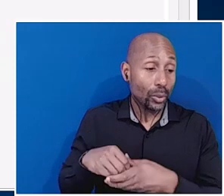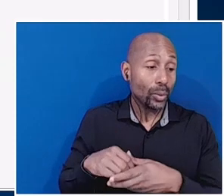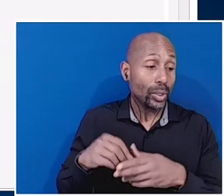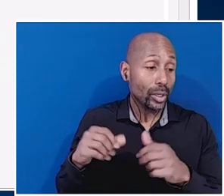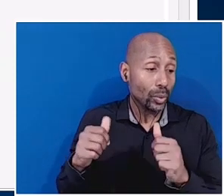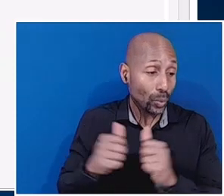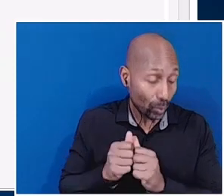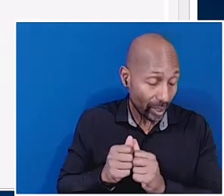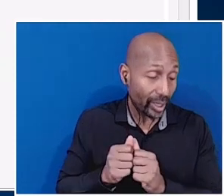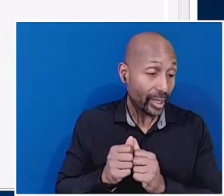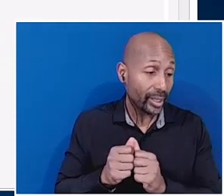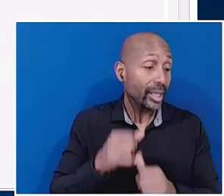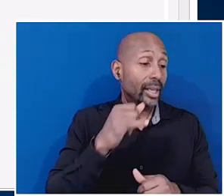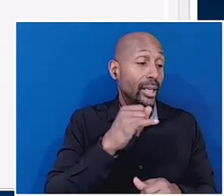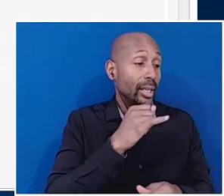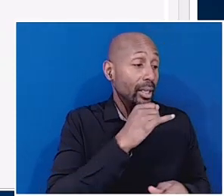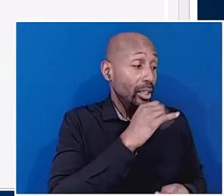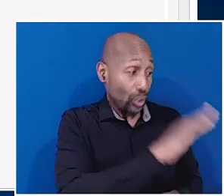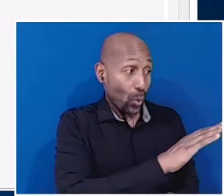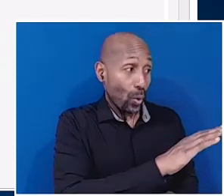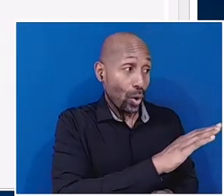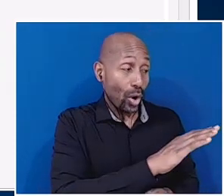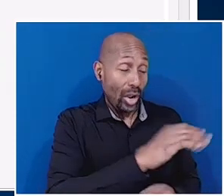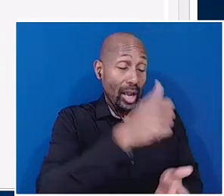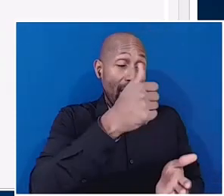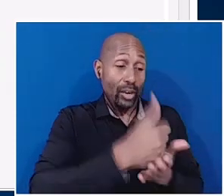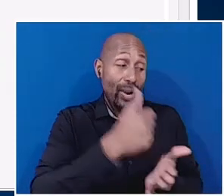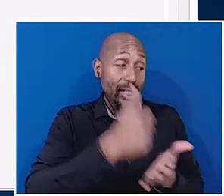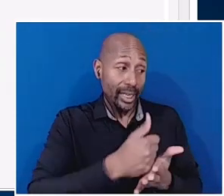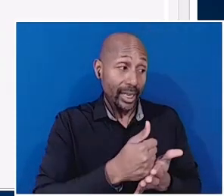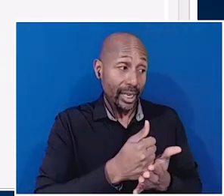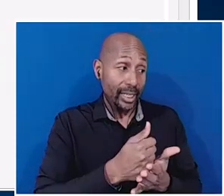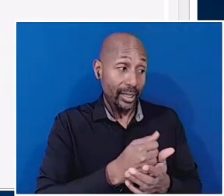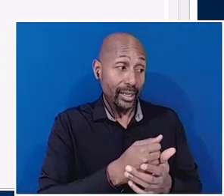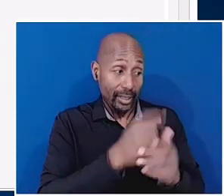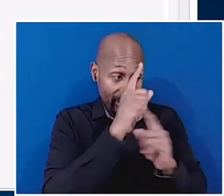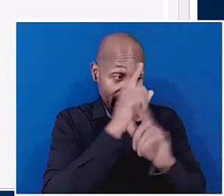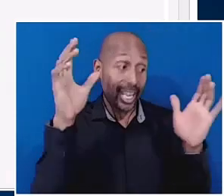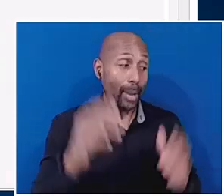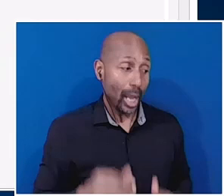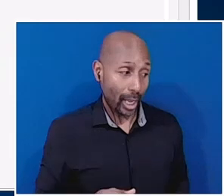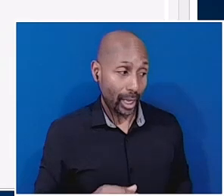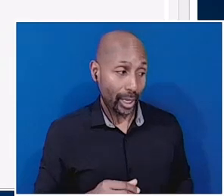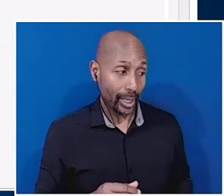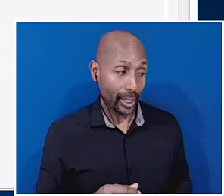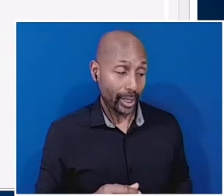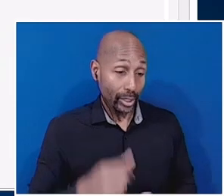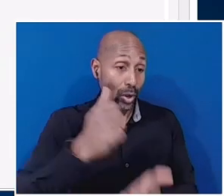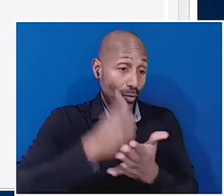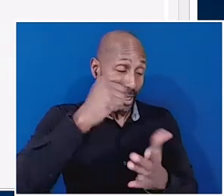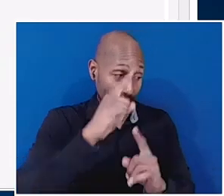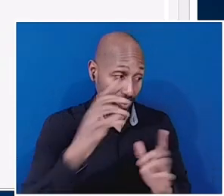institution's overall accredited schema and therefore has a role to play in its ongoing accreditation.